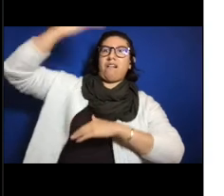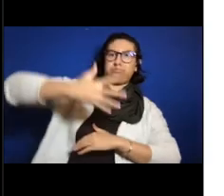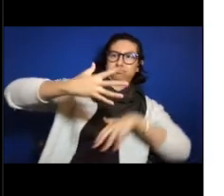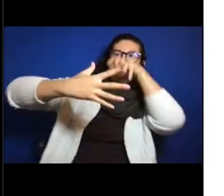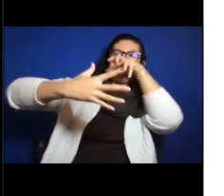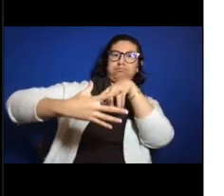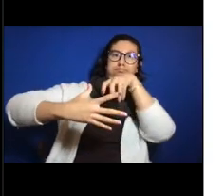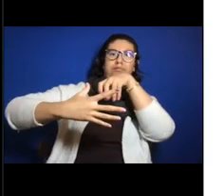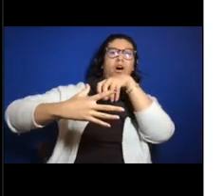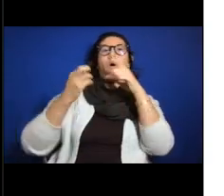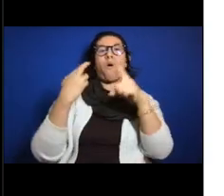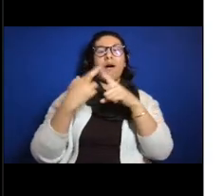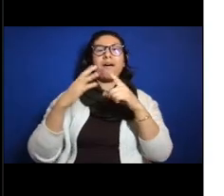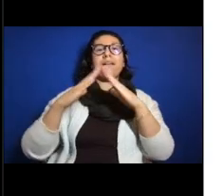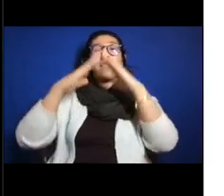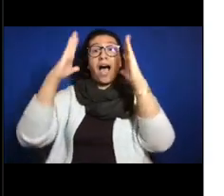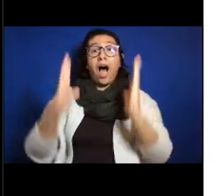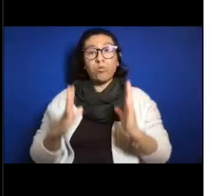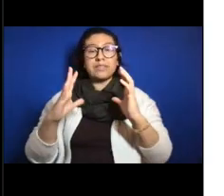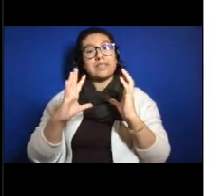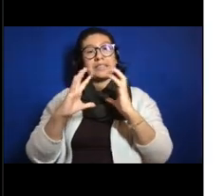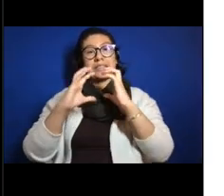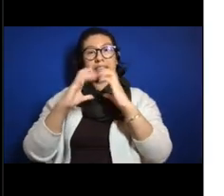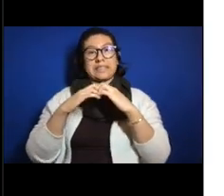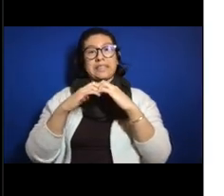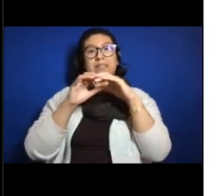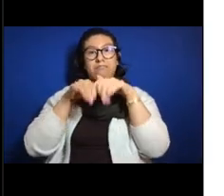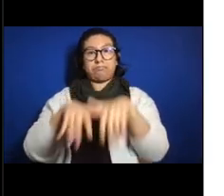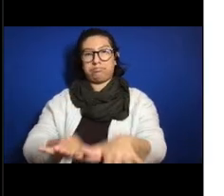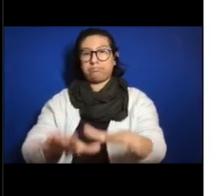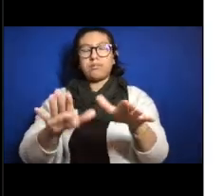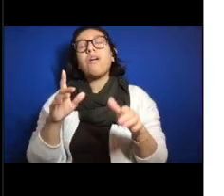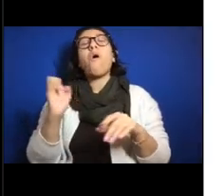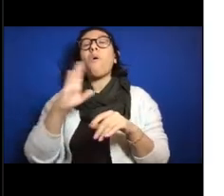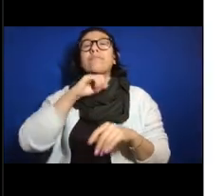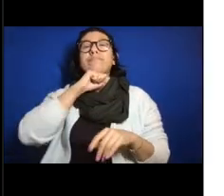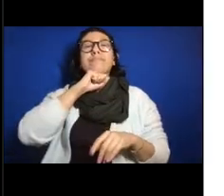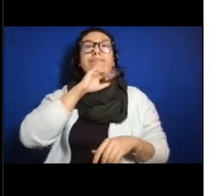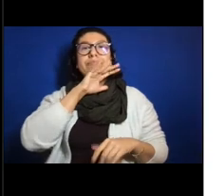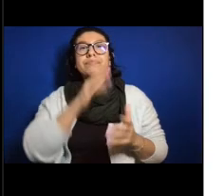in a lot of cases, they have septic tanks and things that hold their wastewater for their home